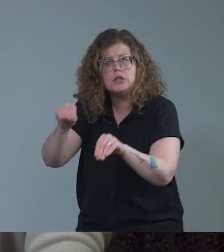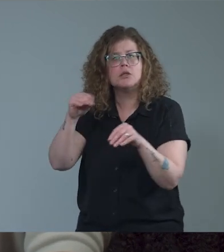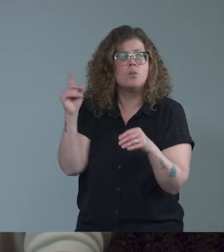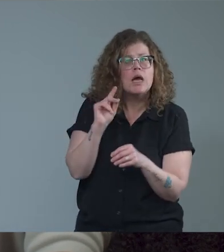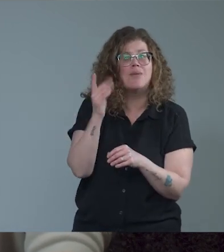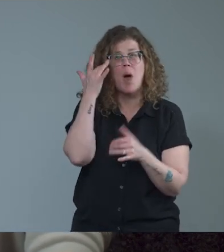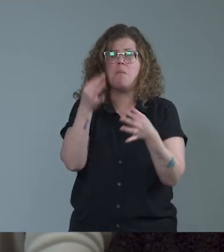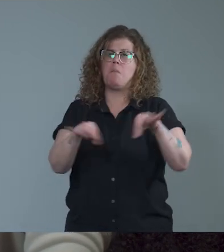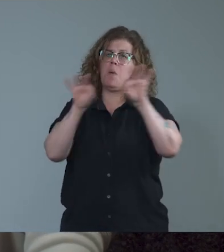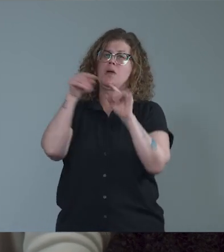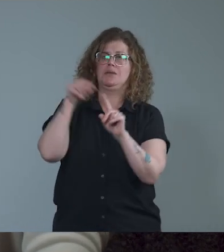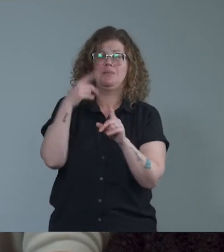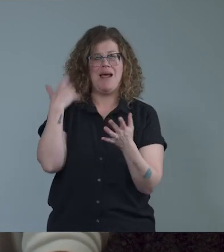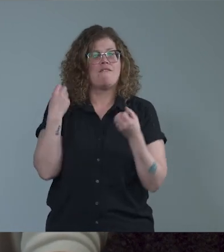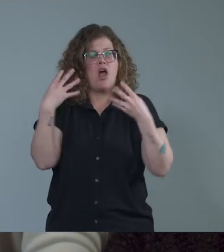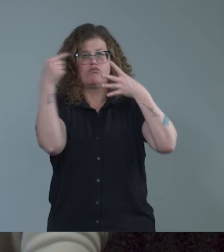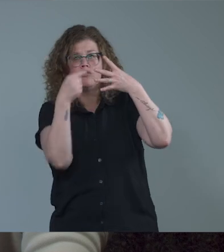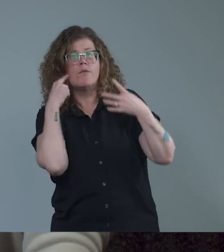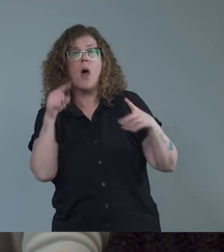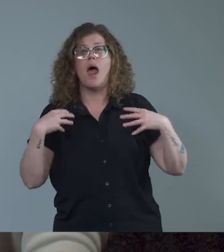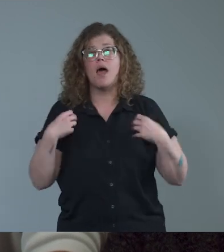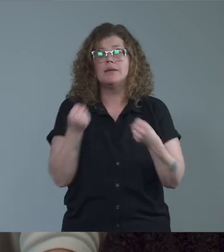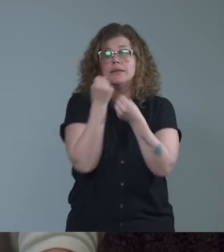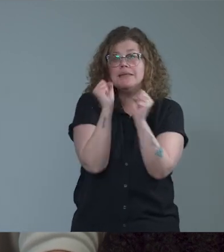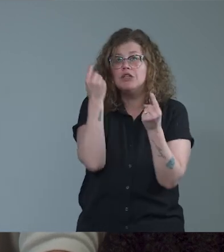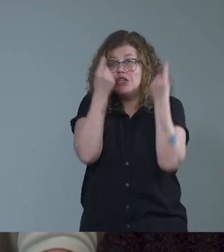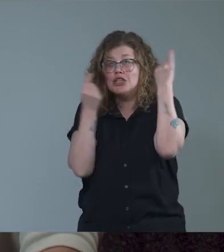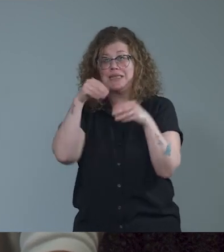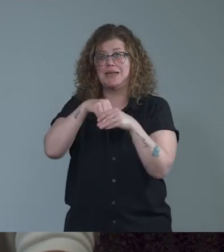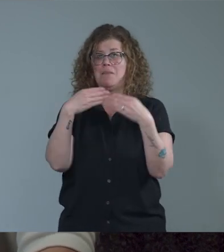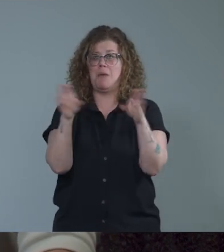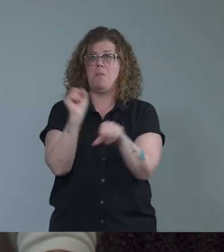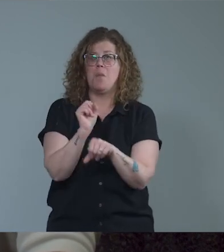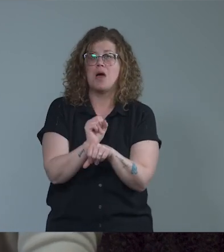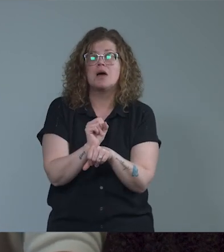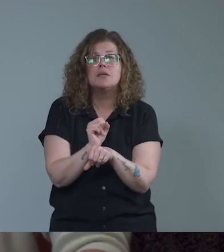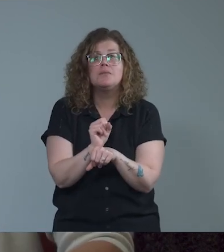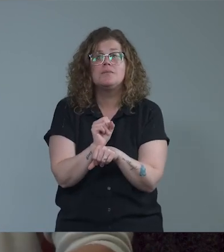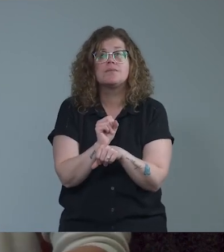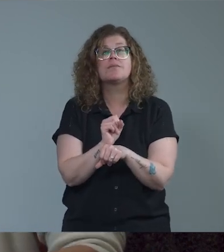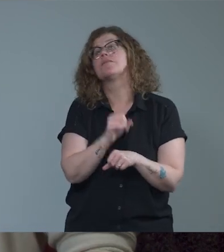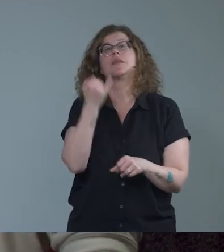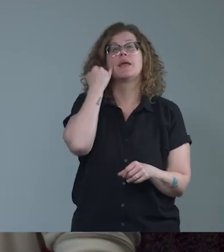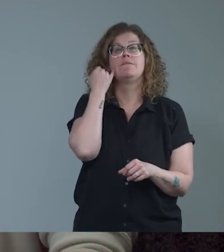what you're going to be stubborn about. Yeah. It better be really important. Yeah. And put it out front right away and so like they know, okay. So at the end of the day